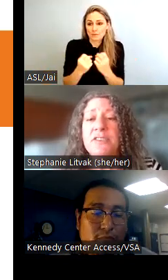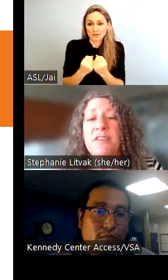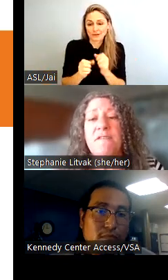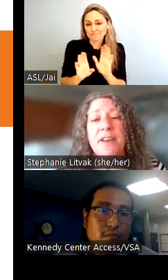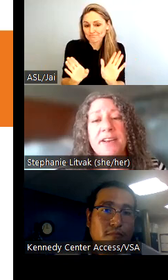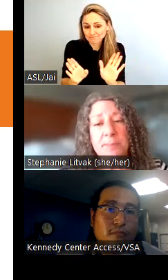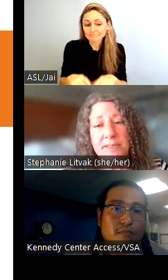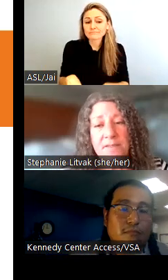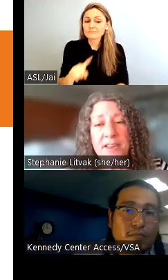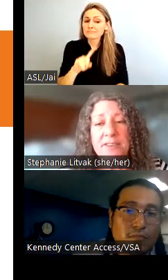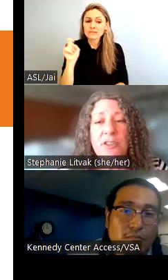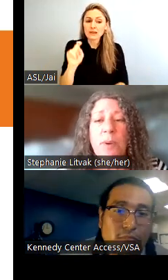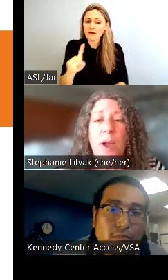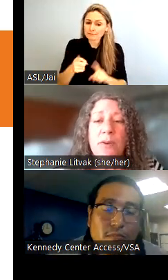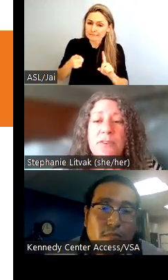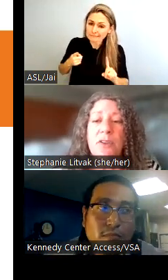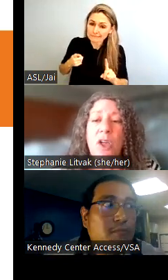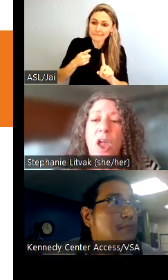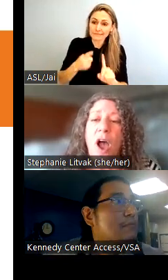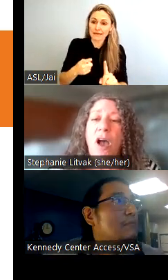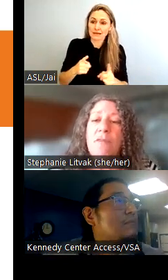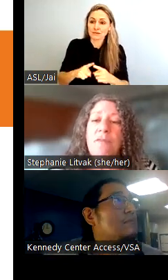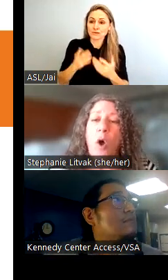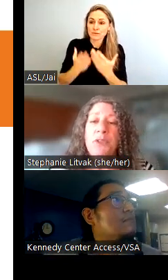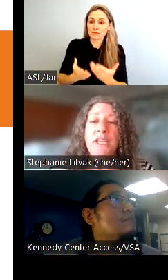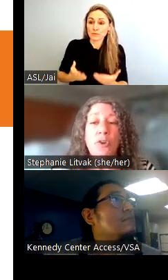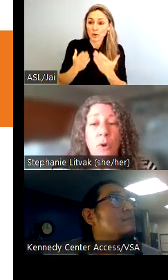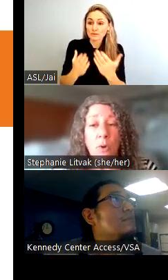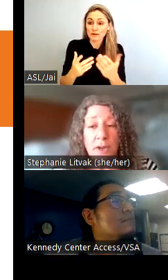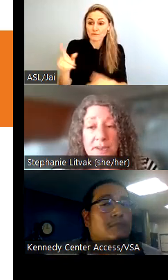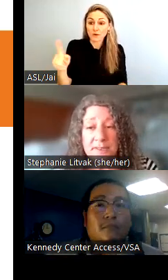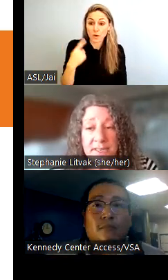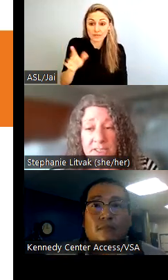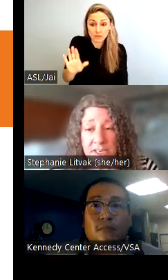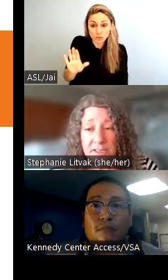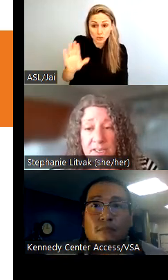Questions that are very specific to the proposal of only your organization.